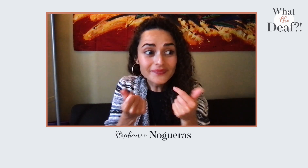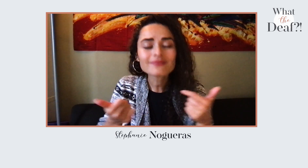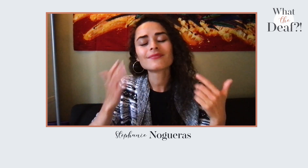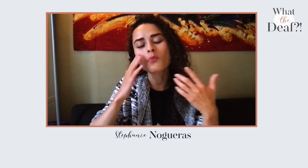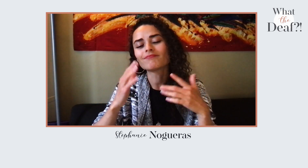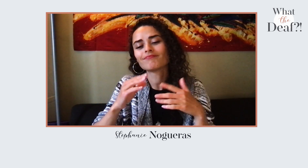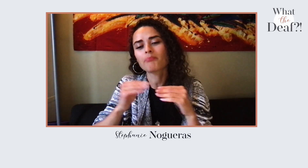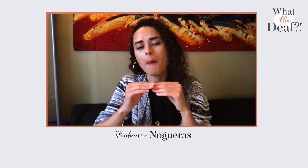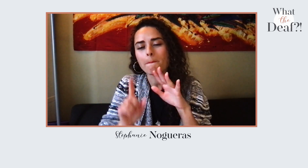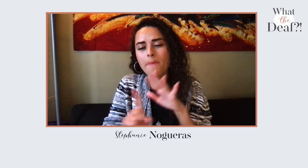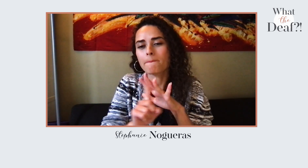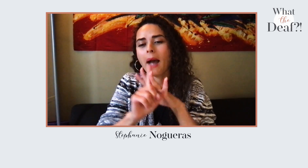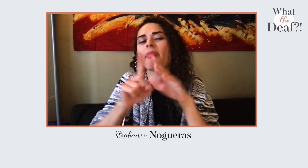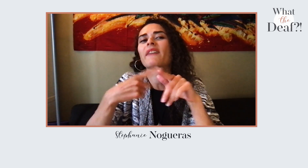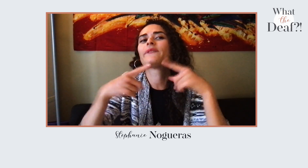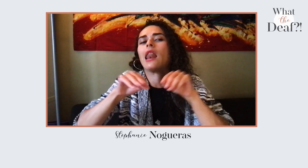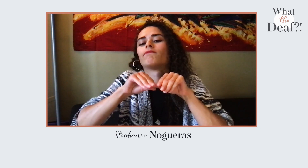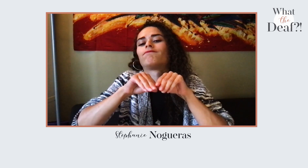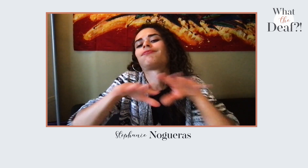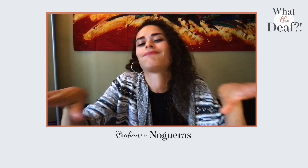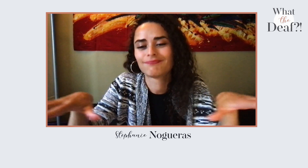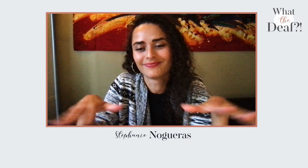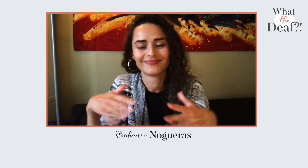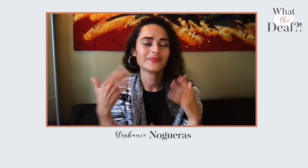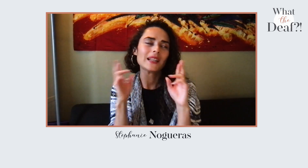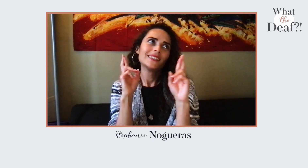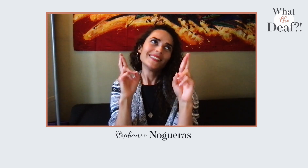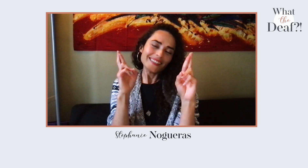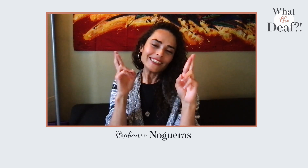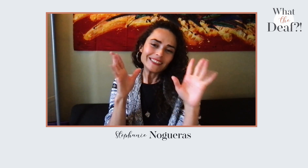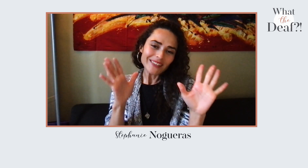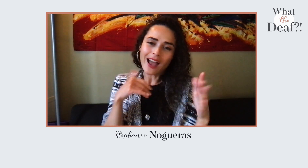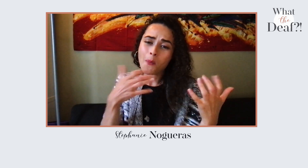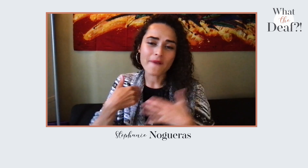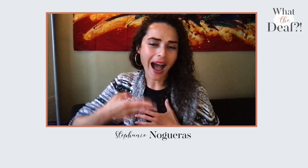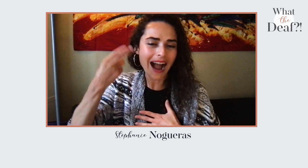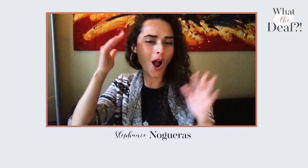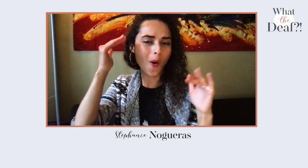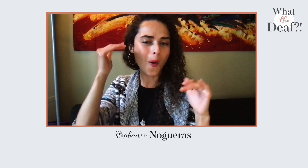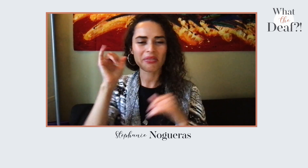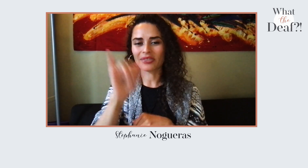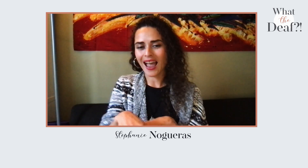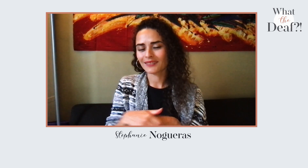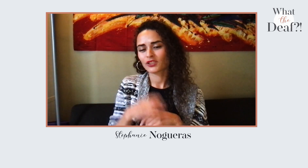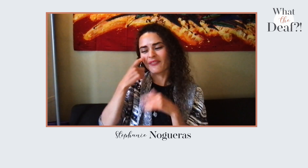but now that things are starting to look up, we'll finally able to release it sometime soon. I'm trying not to have high hopes.